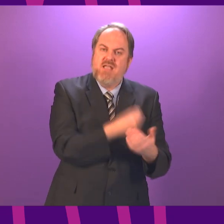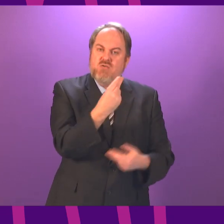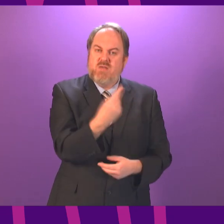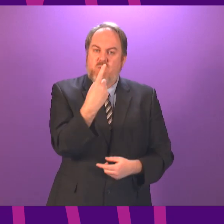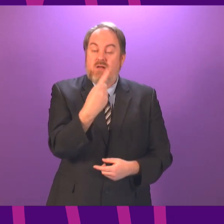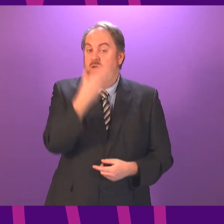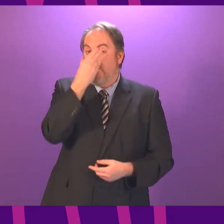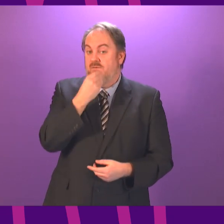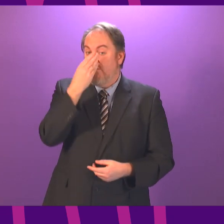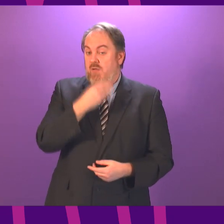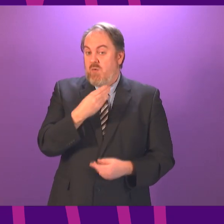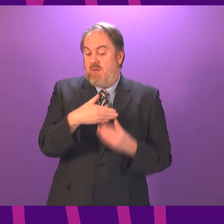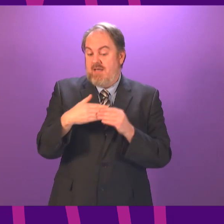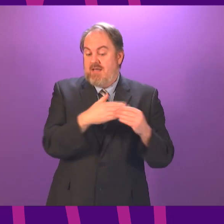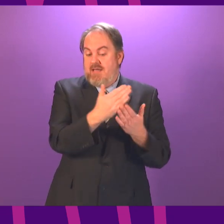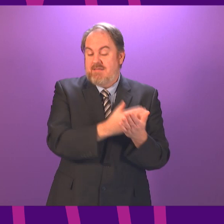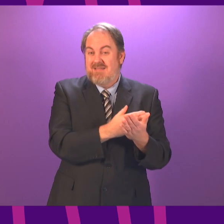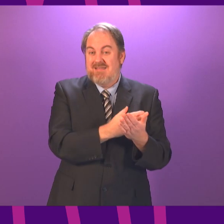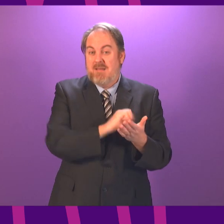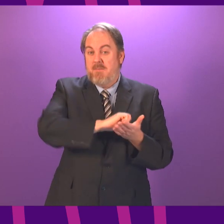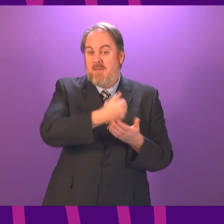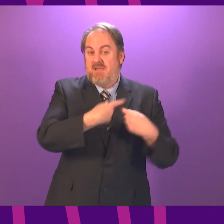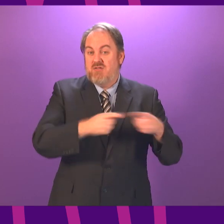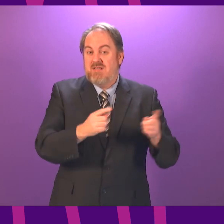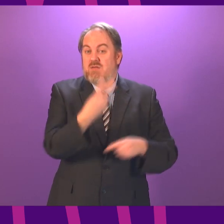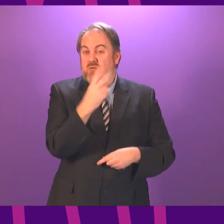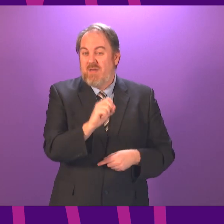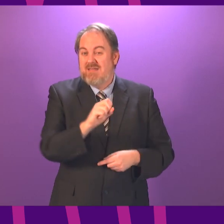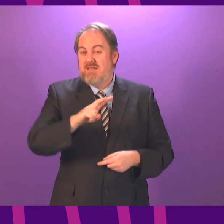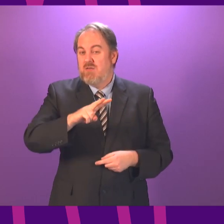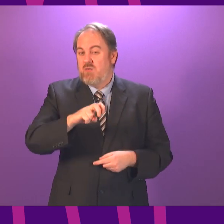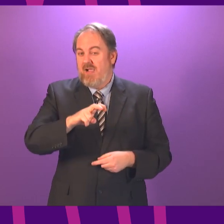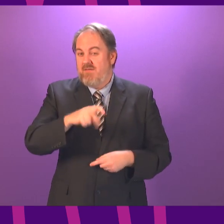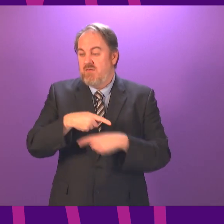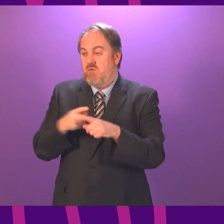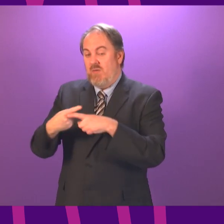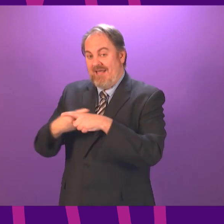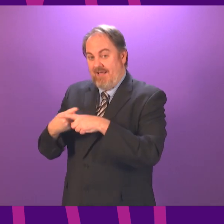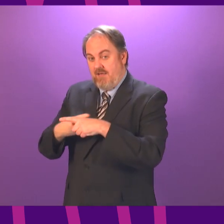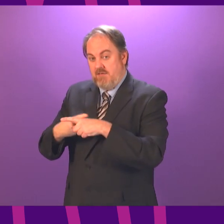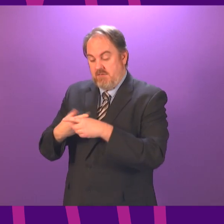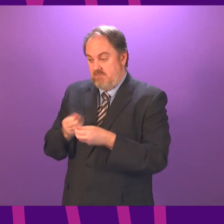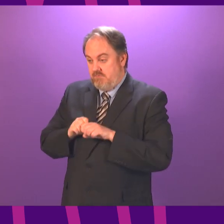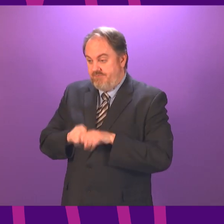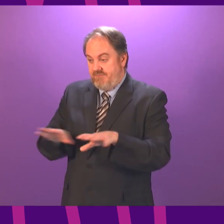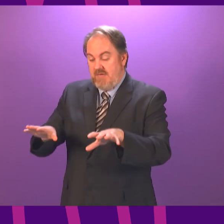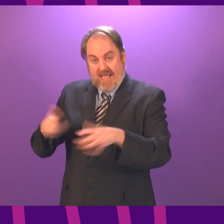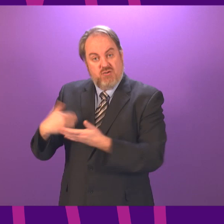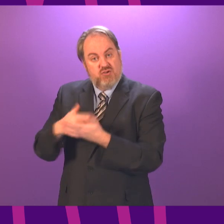“Flu pandemic guidance published in 2012, designed for health and social care in England, was issued to health and social care in Scotland.”